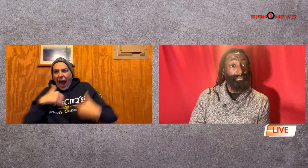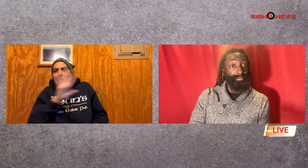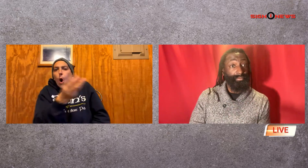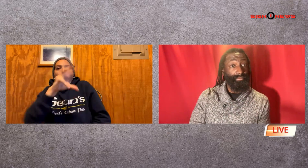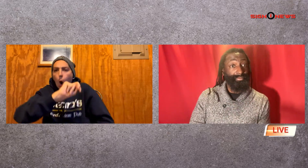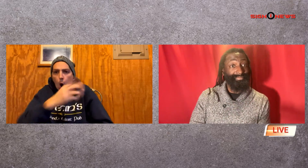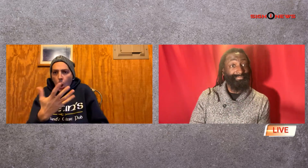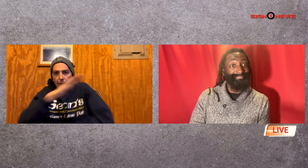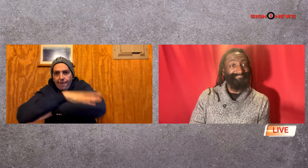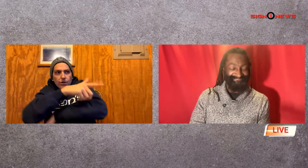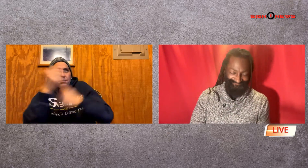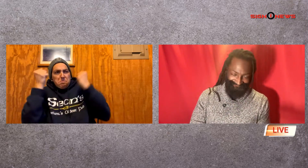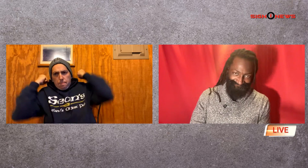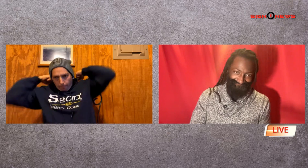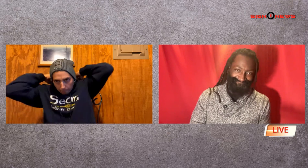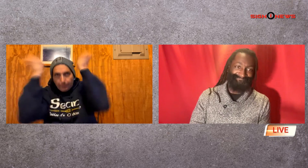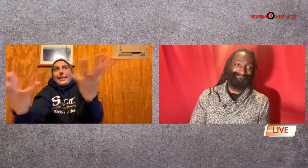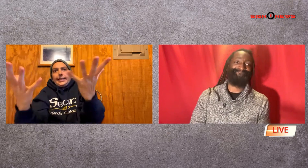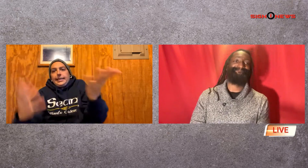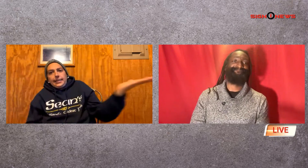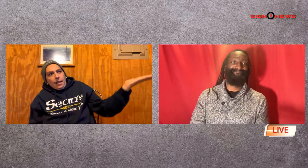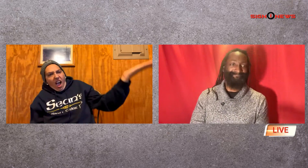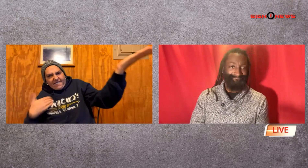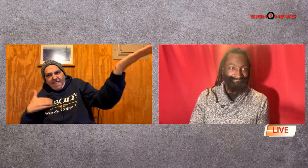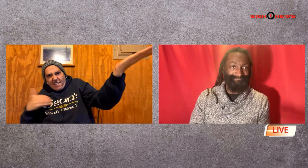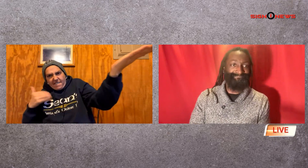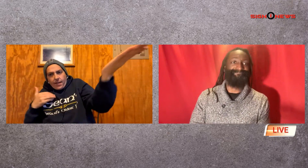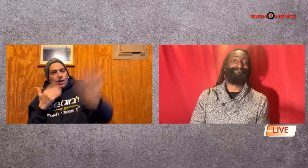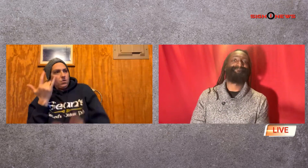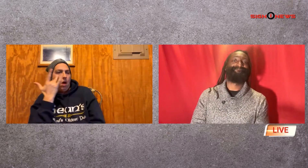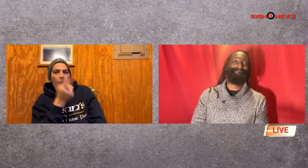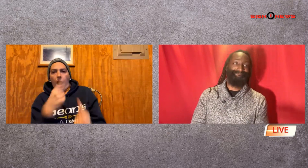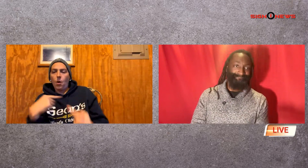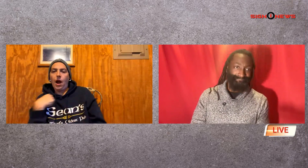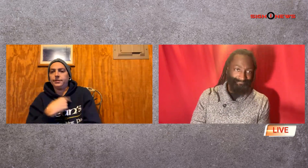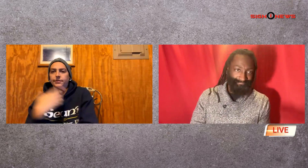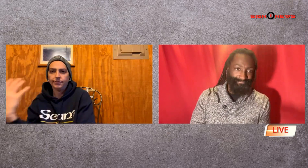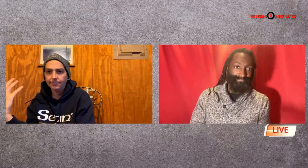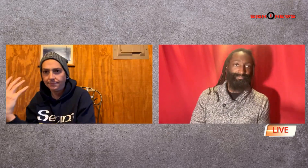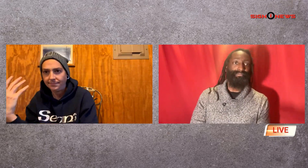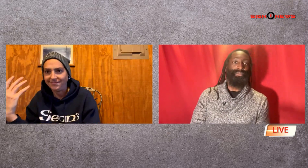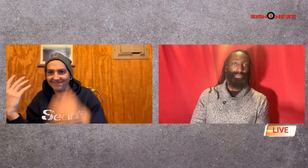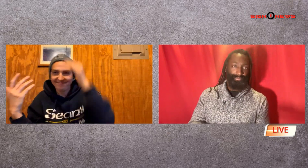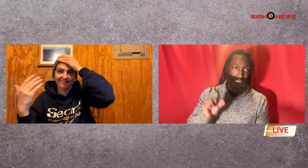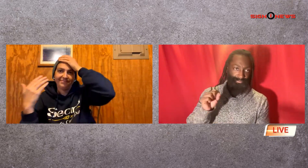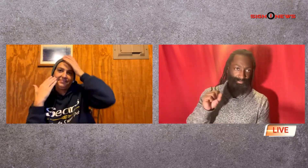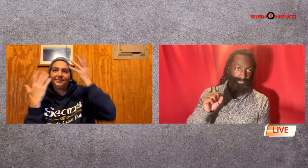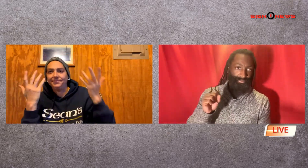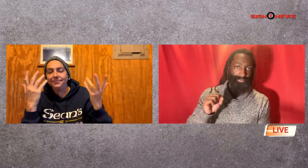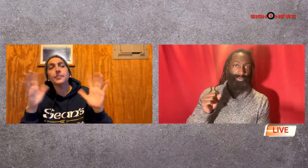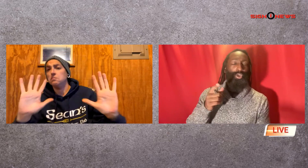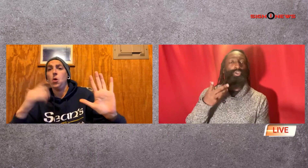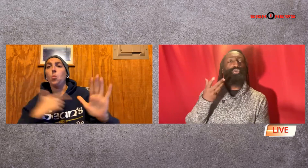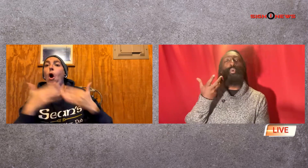people already have their own platforms multiple platforms where are our platforms where we